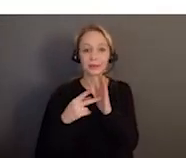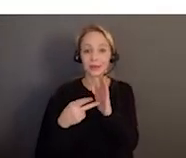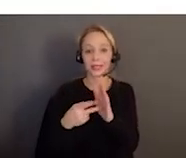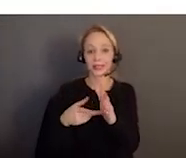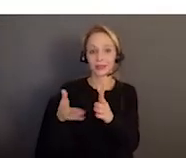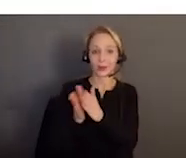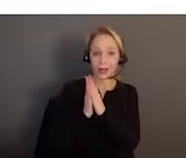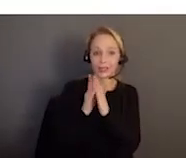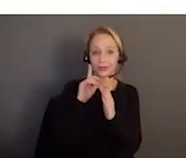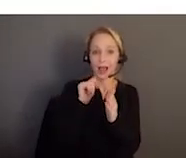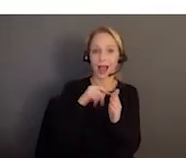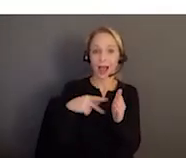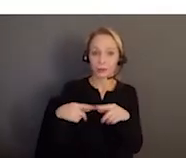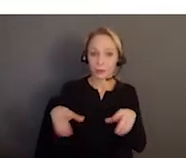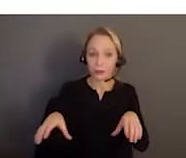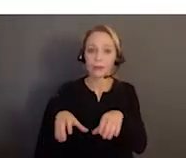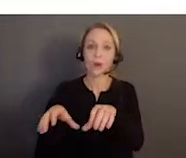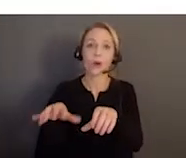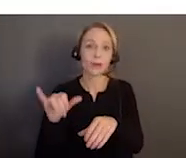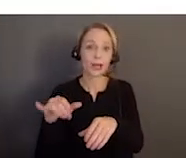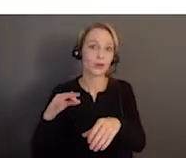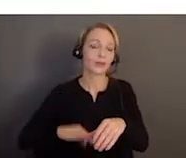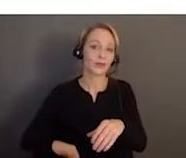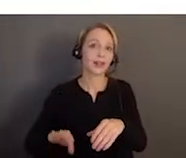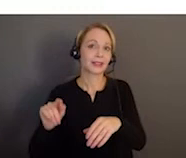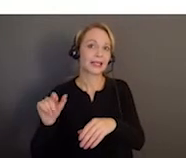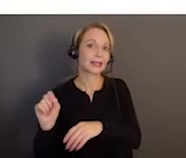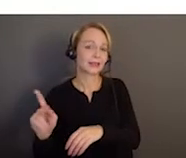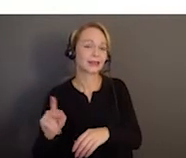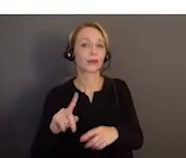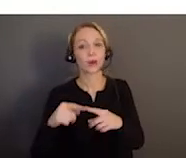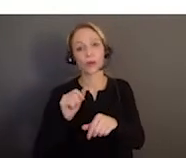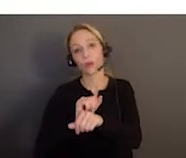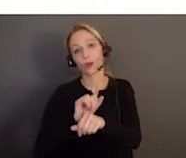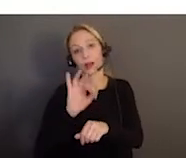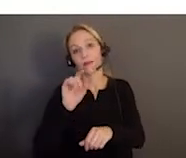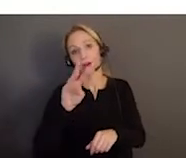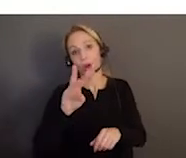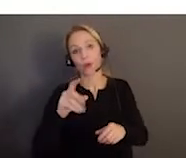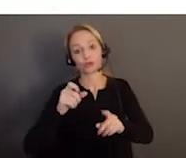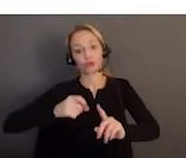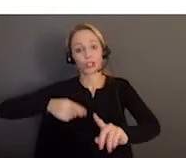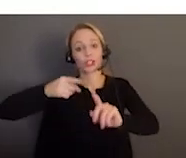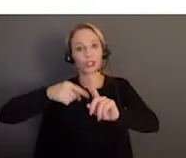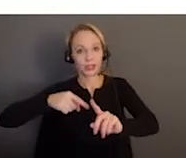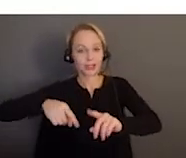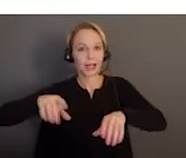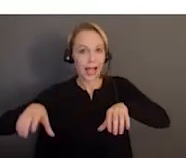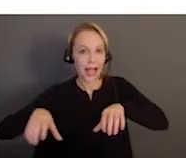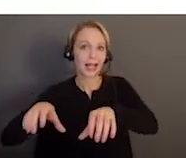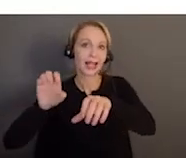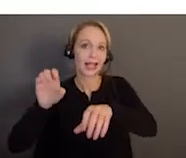WHEN A WORK FLOW TRIGGERS AN ACTION, THIS IS THE EXECUTION OF THAT ACTION.